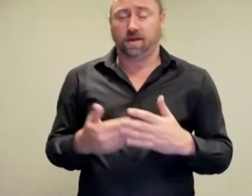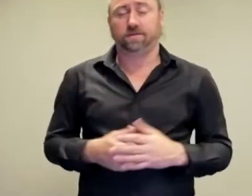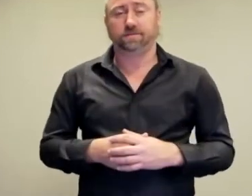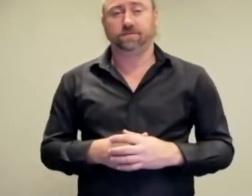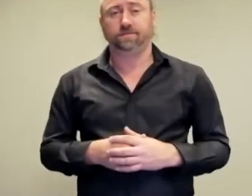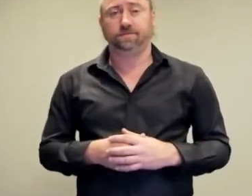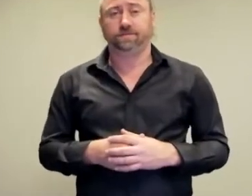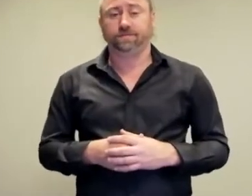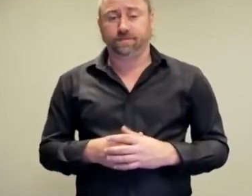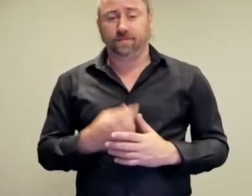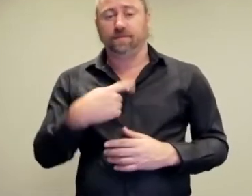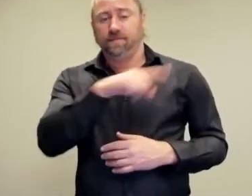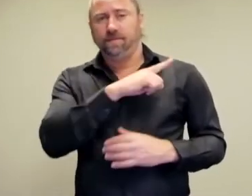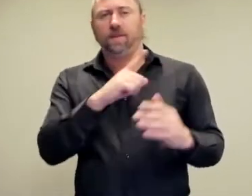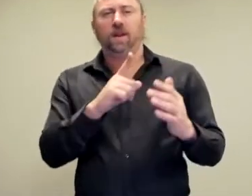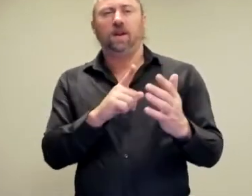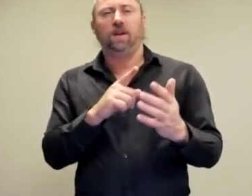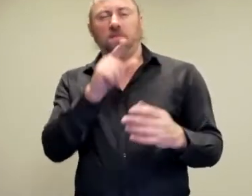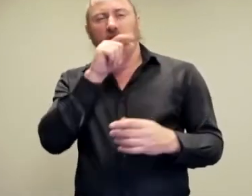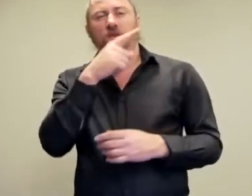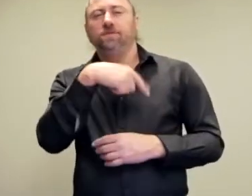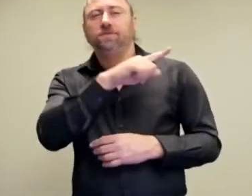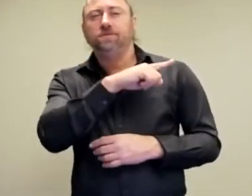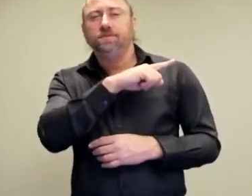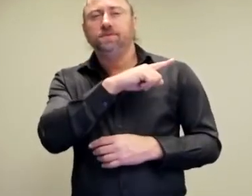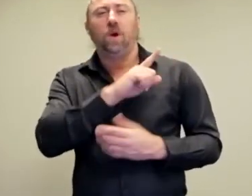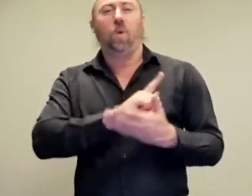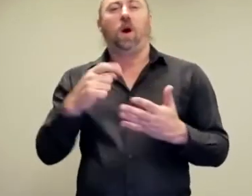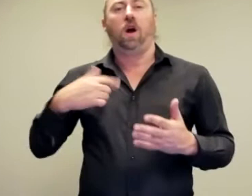And I made these Leipzig birds during a residency in Leipzig.